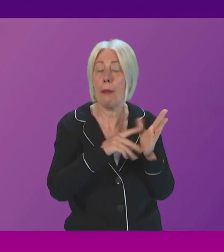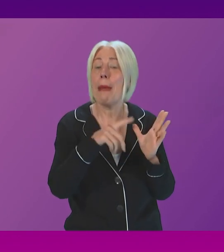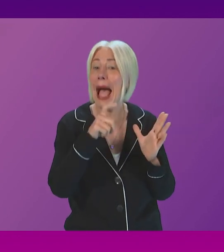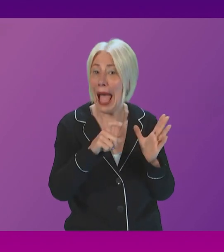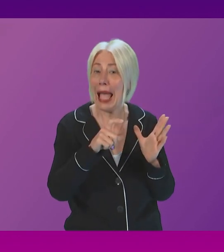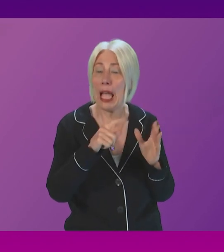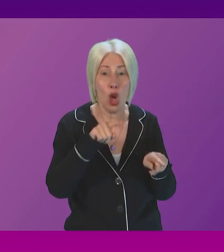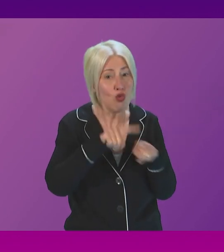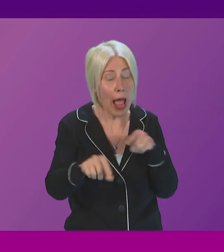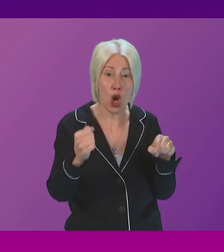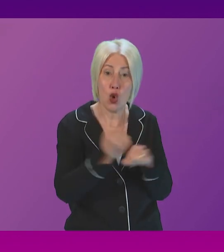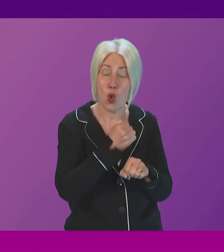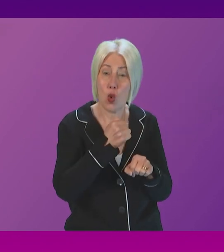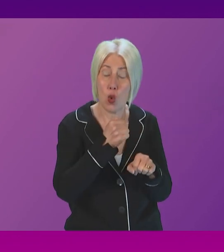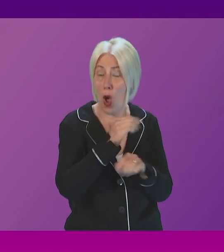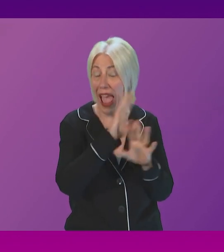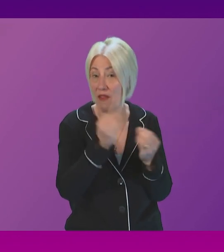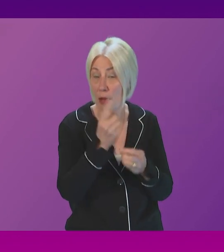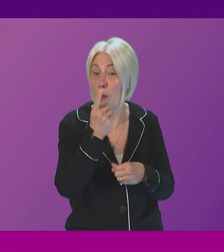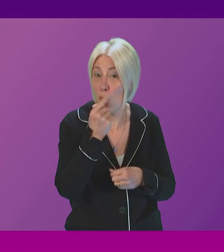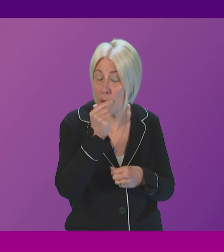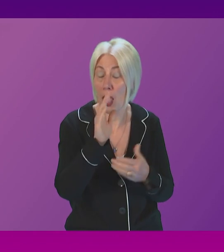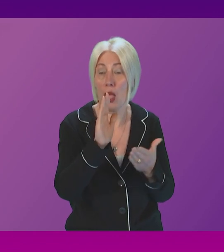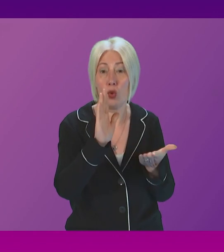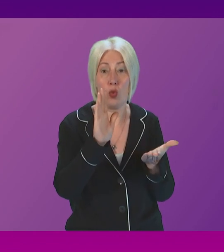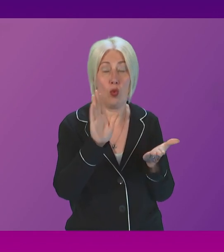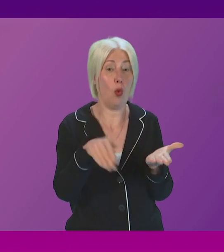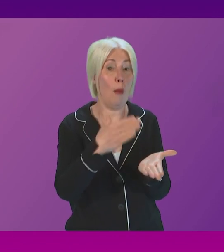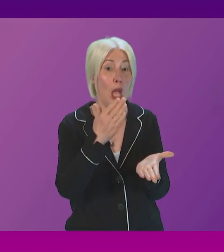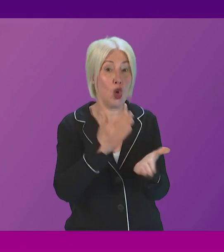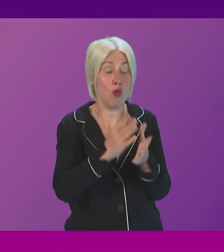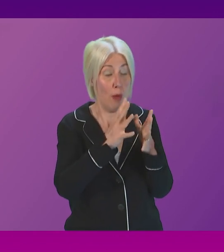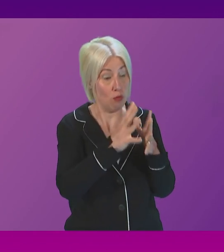doing everything that it can in its gift to ensure that it bolsters the resilience of the network.